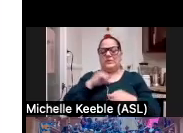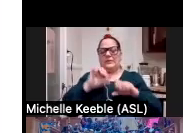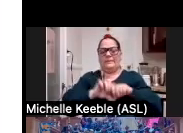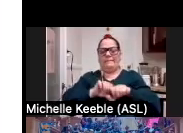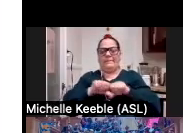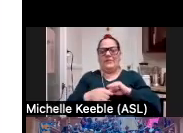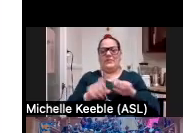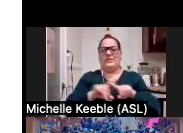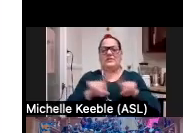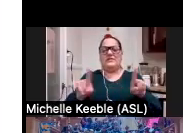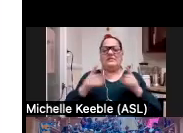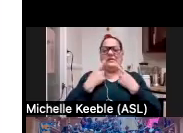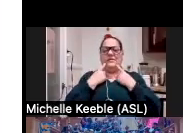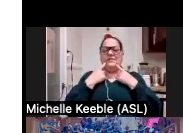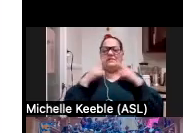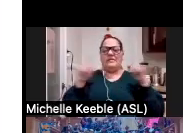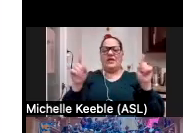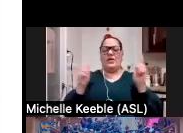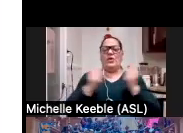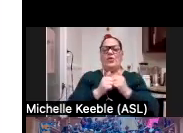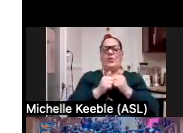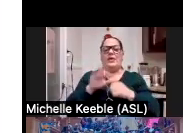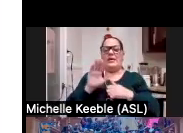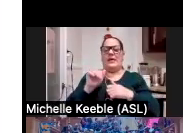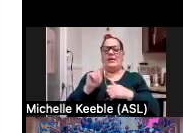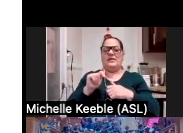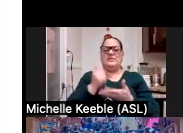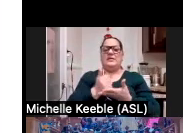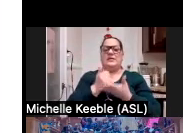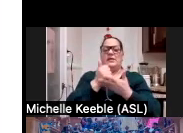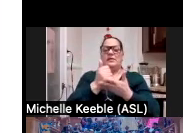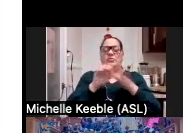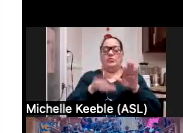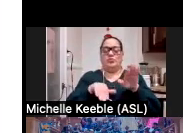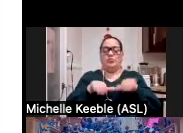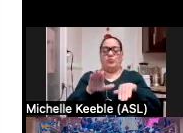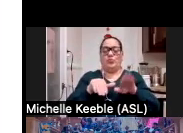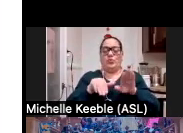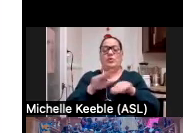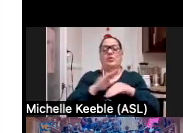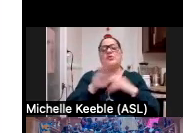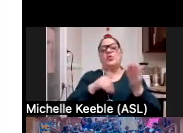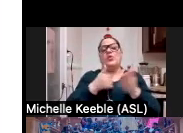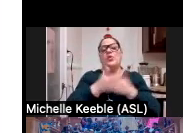and finally he was fitted with casts that enabled him to walk. Uh because all of the hospitalization